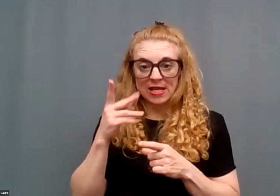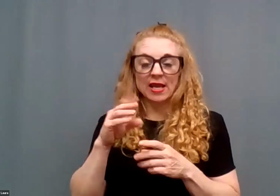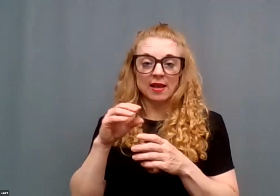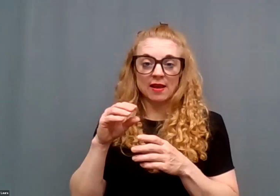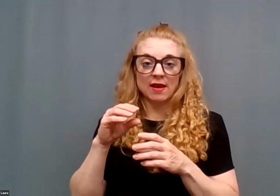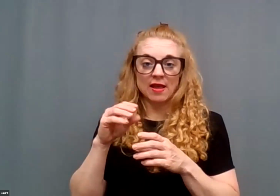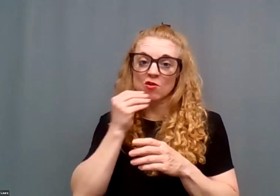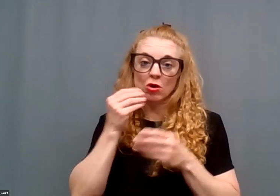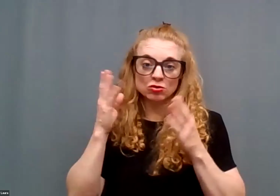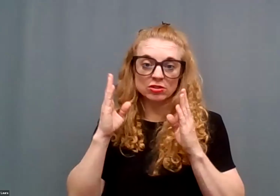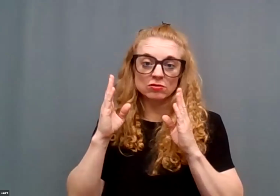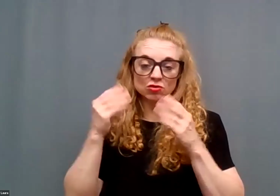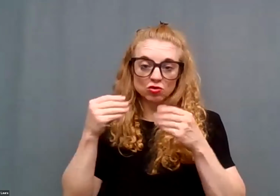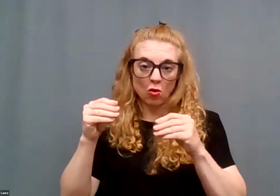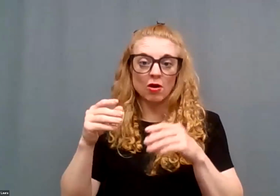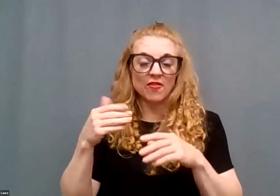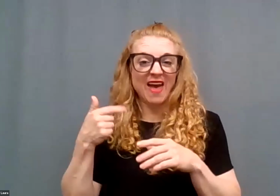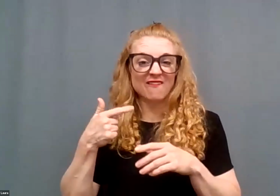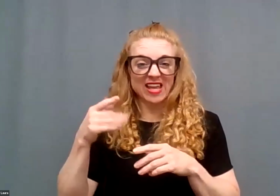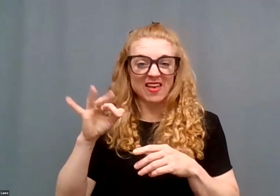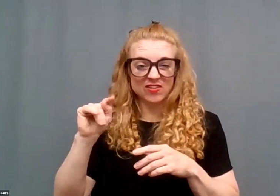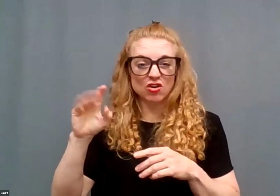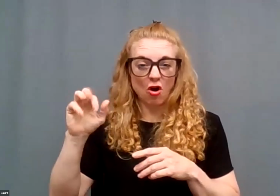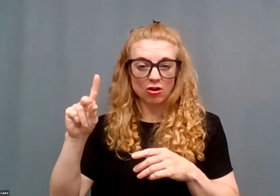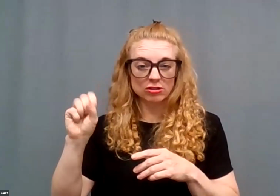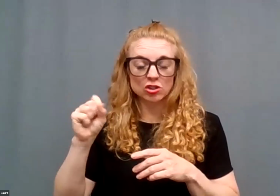you have gift cards and stuff you'll usually find two or three companies that are selling